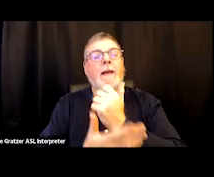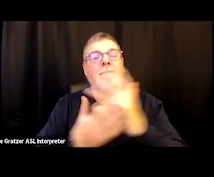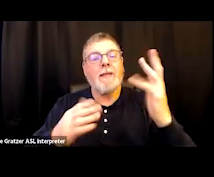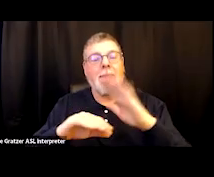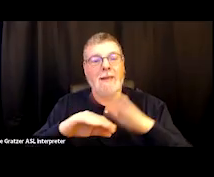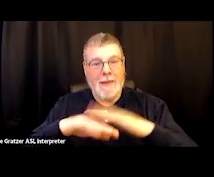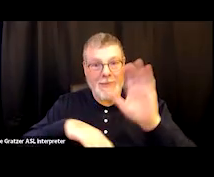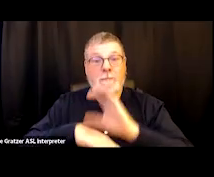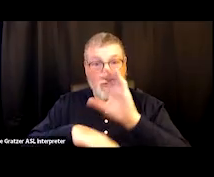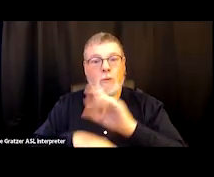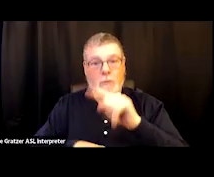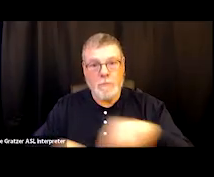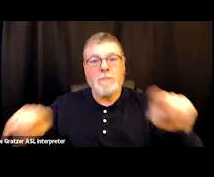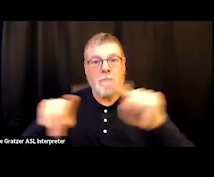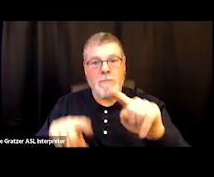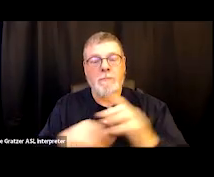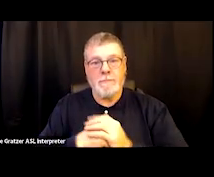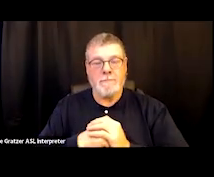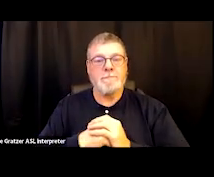using the online application for disability.